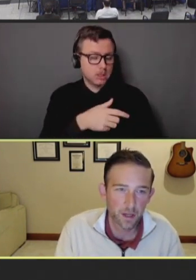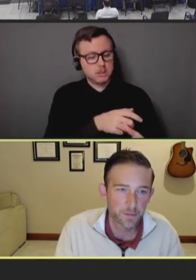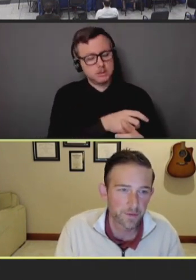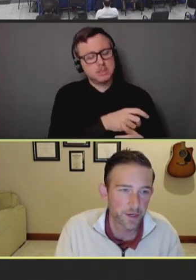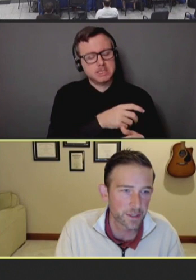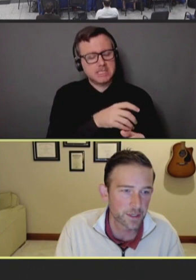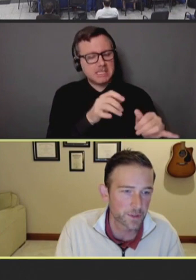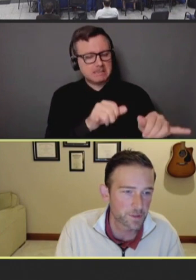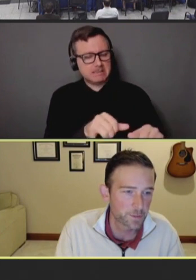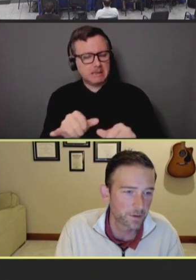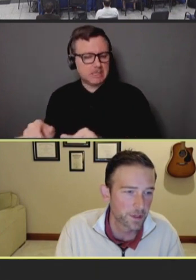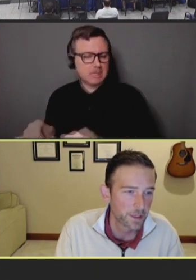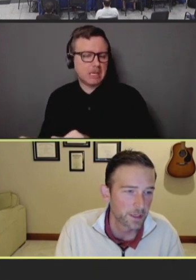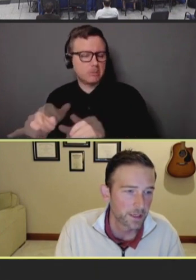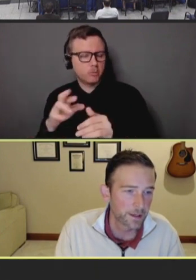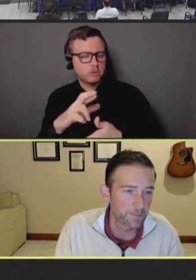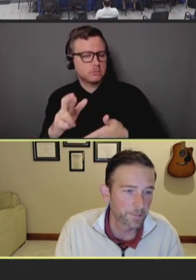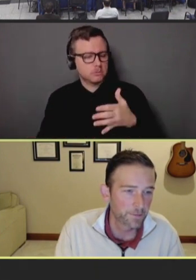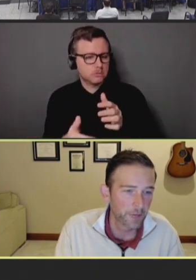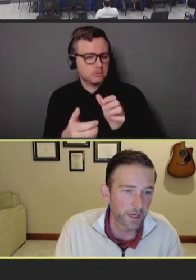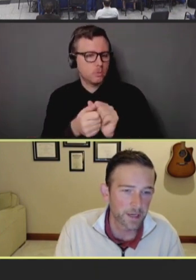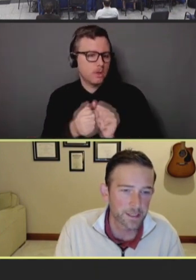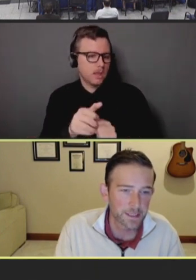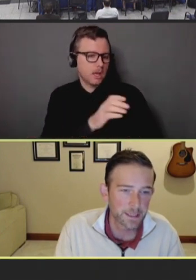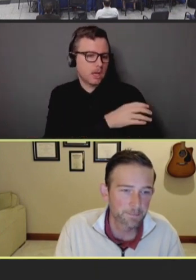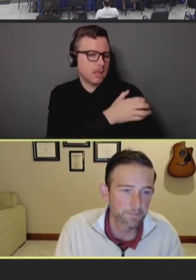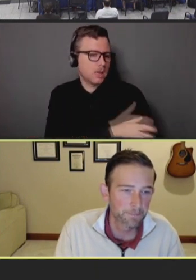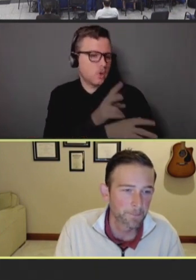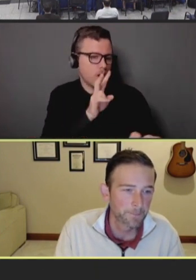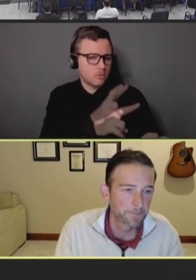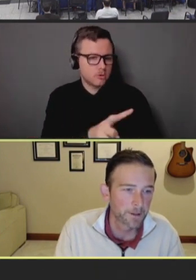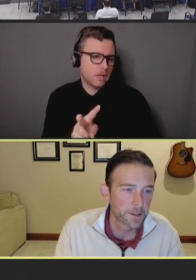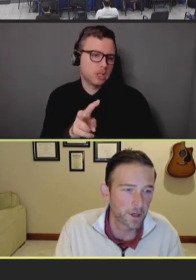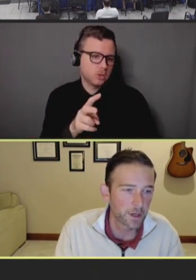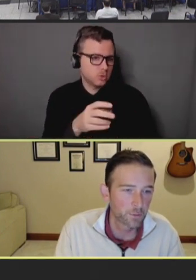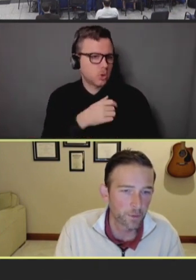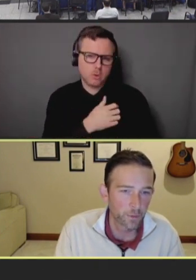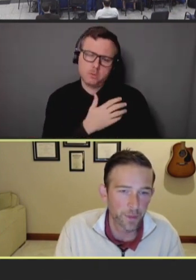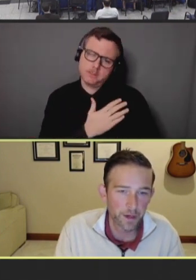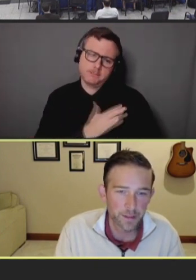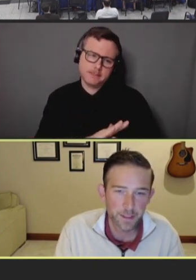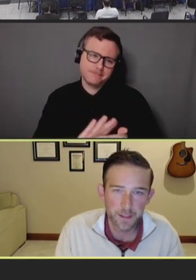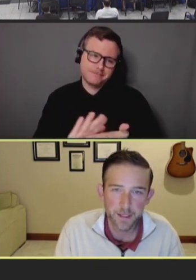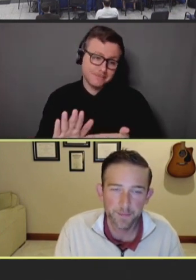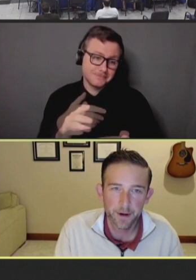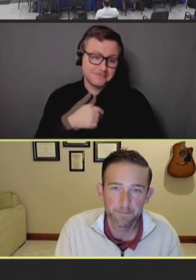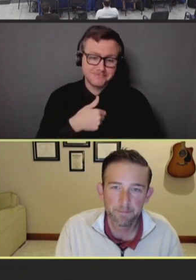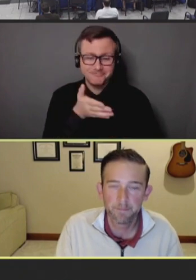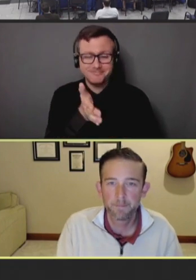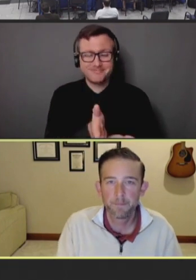trial observations, which has been very nice to see. So, with that, I'll stop there.